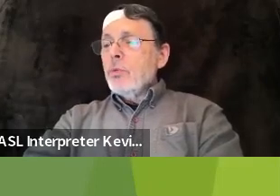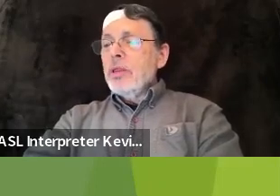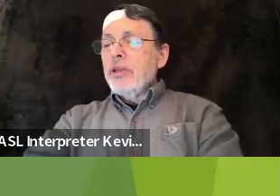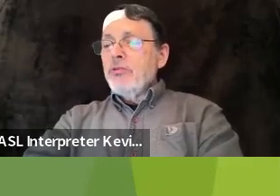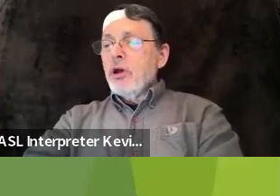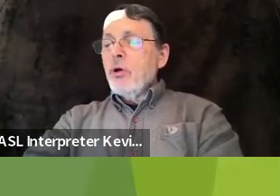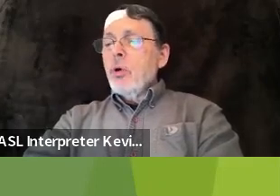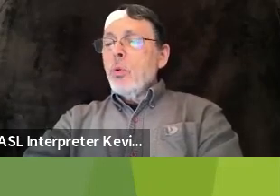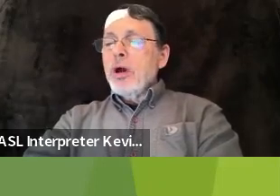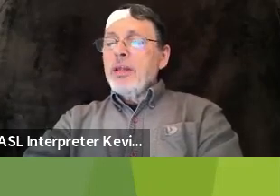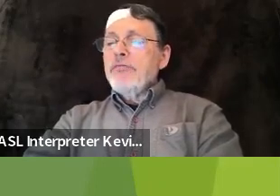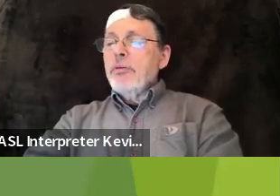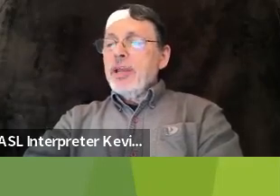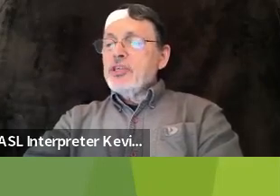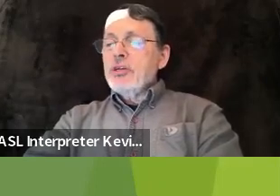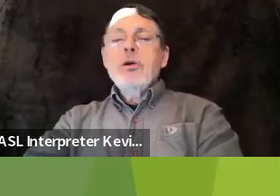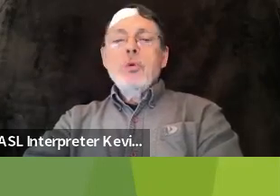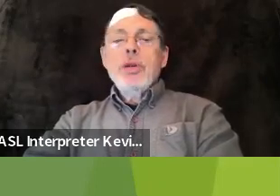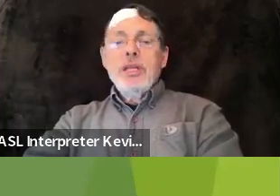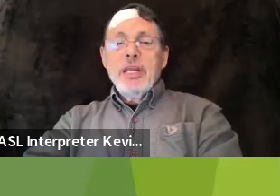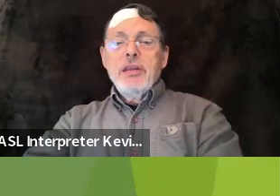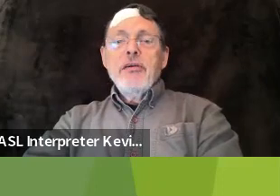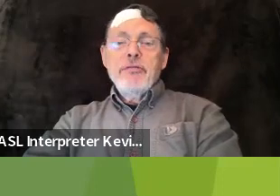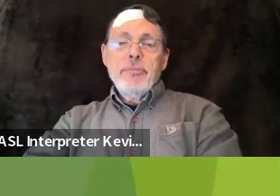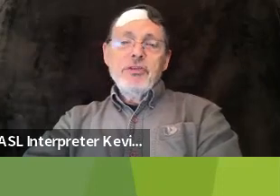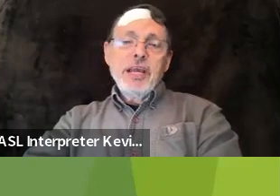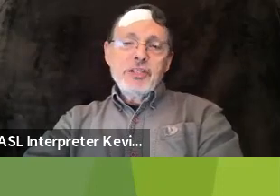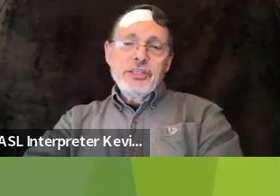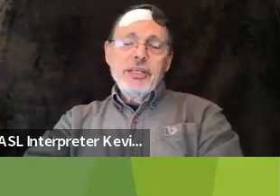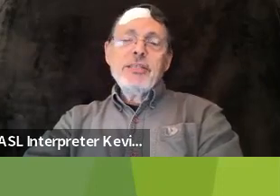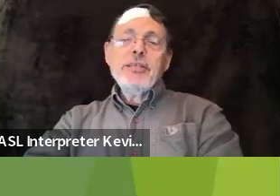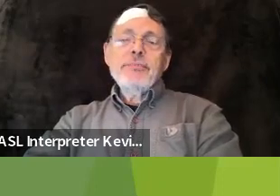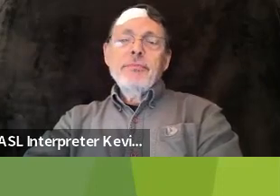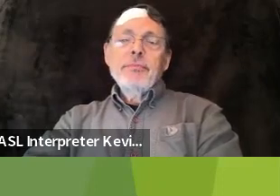We will let you know what information we need from those agencies.